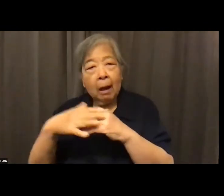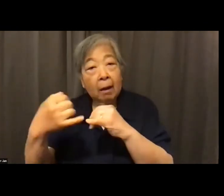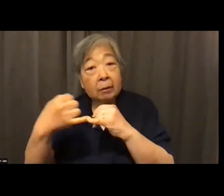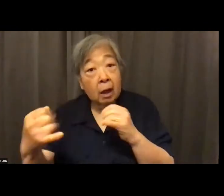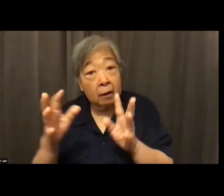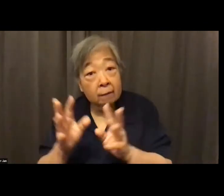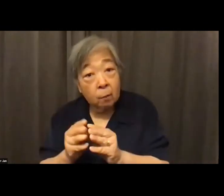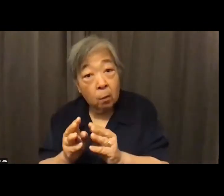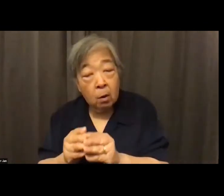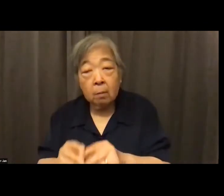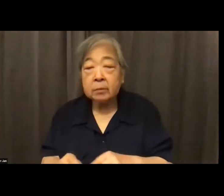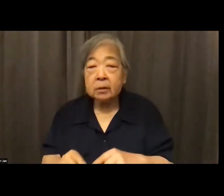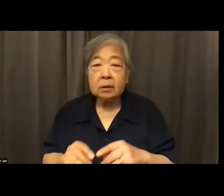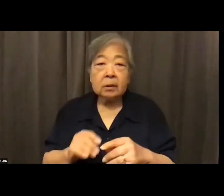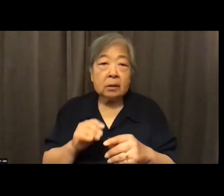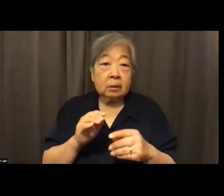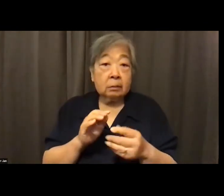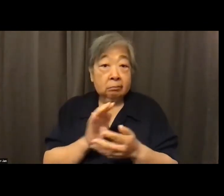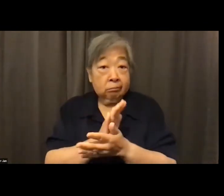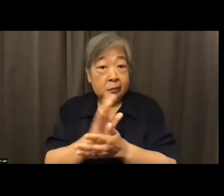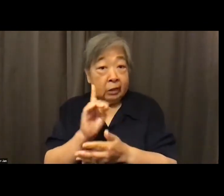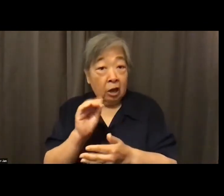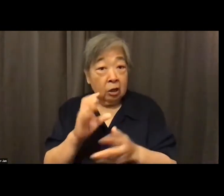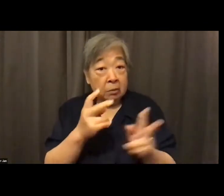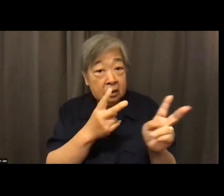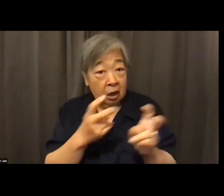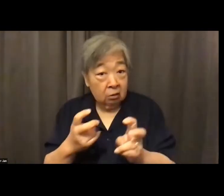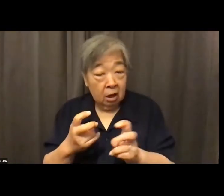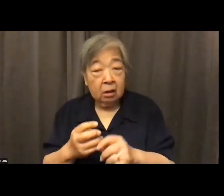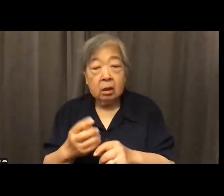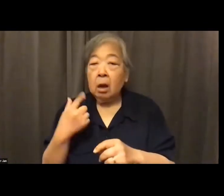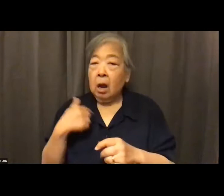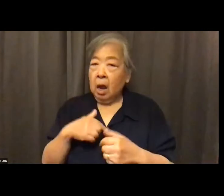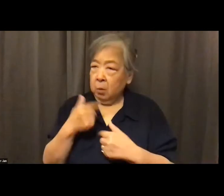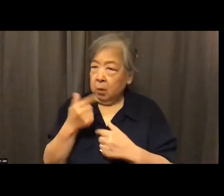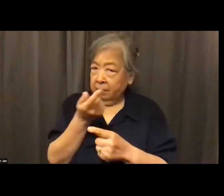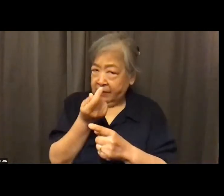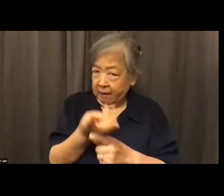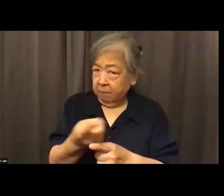And the goal of this session, we have some experts here to tell us how we can continue